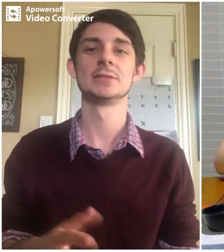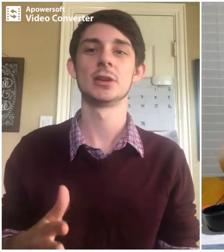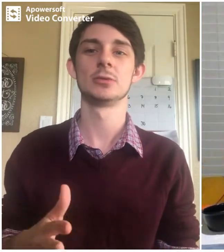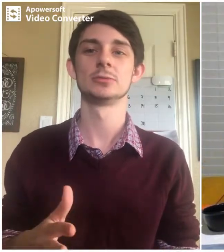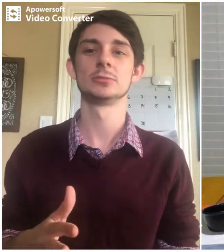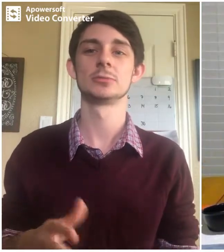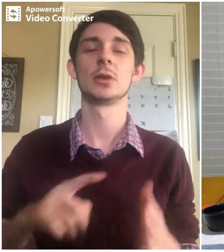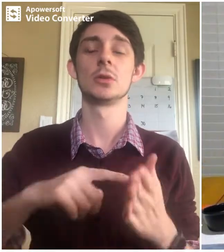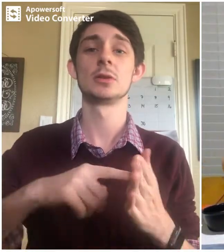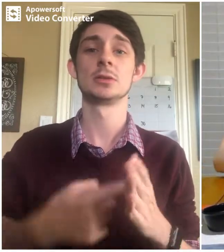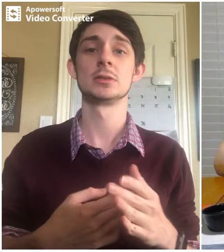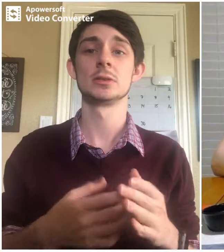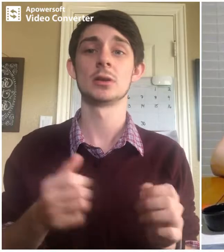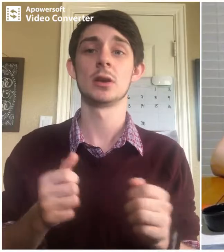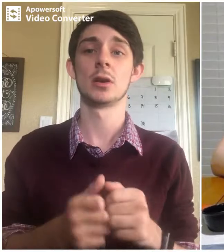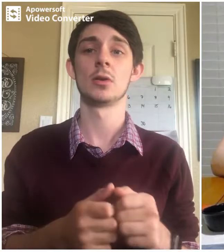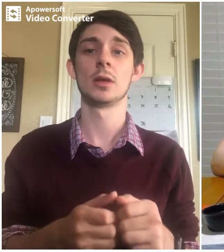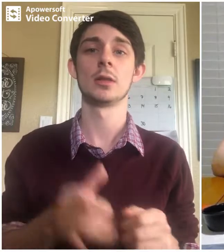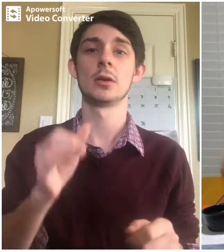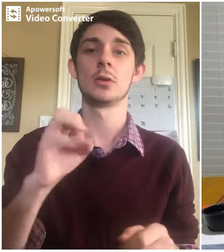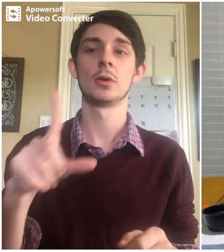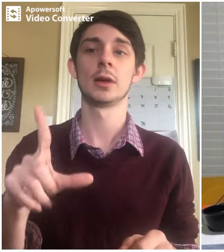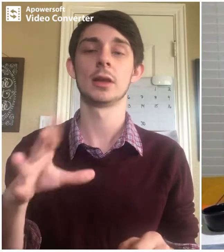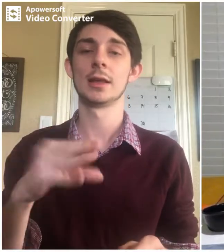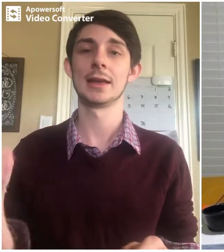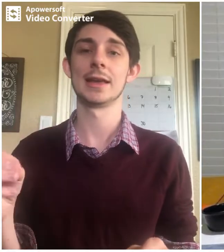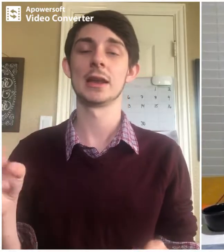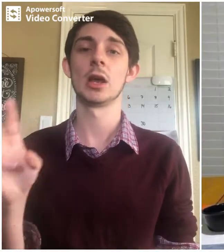what you're going to do is you're going to take your oil. This oil can be